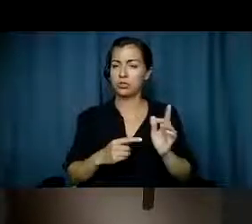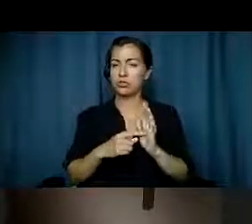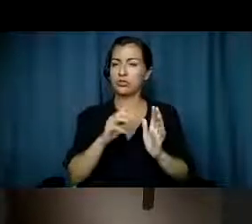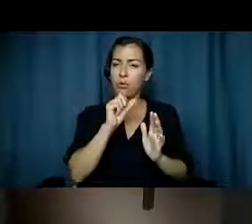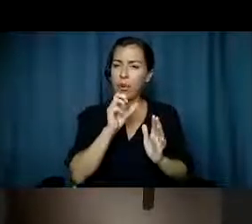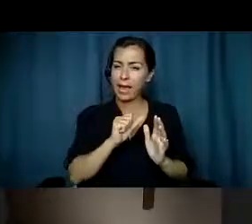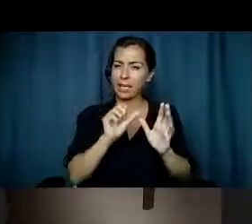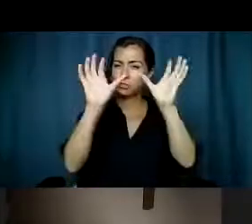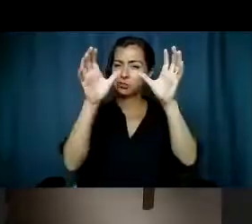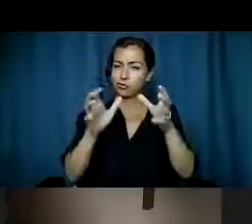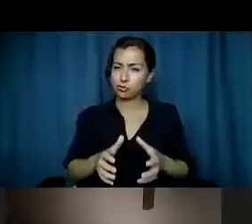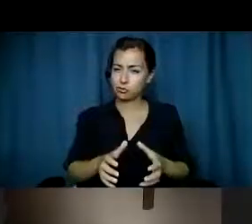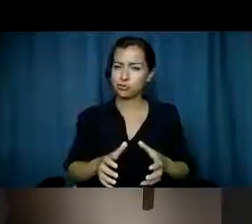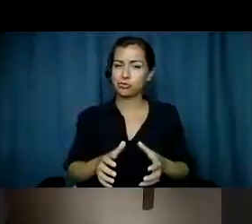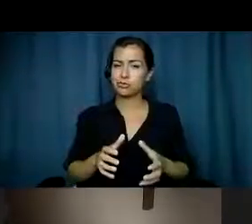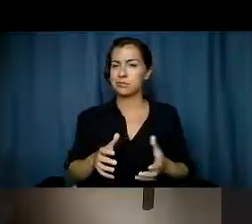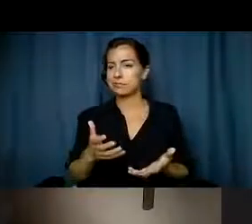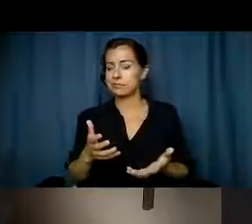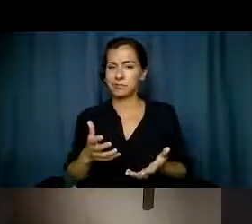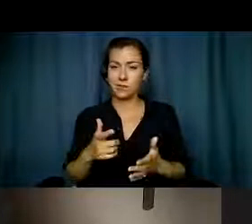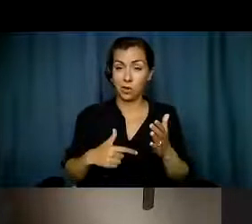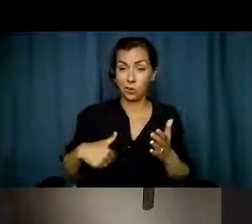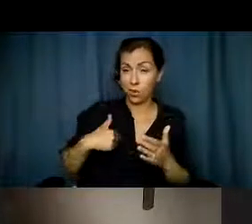indicates significantly higher than average